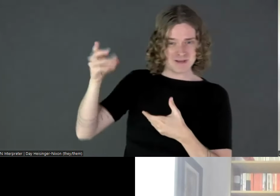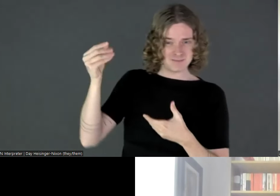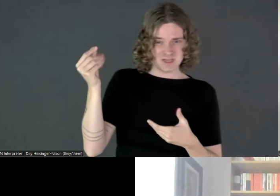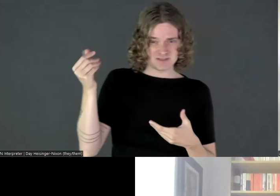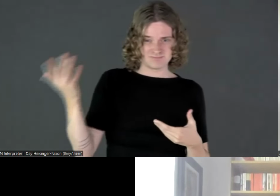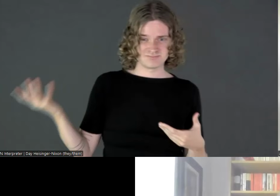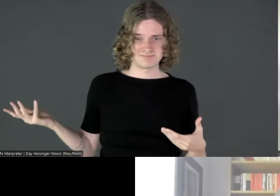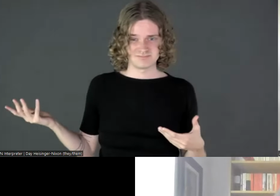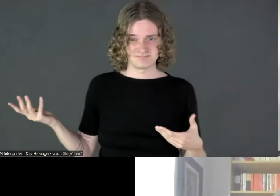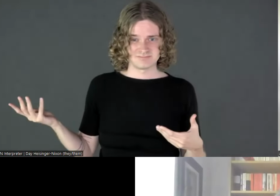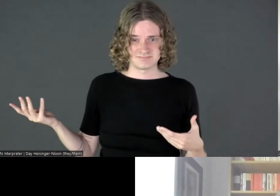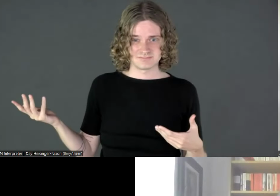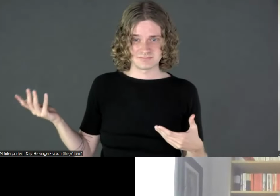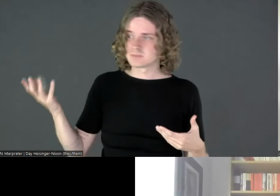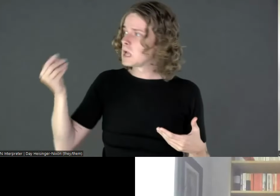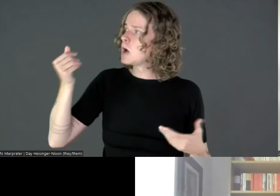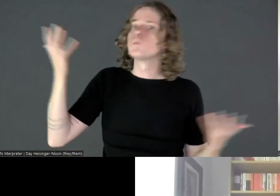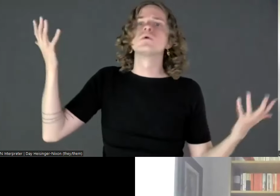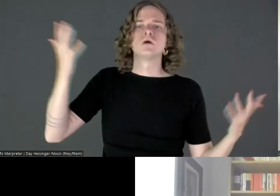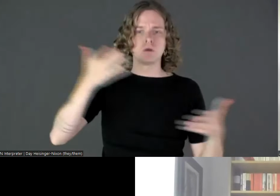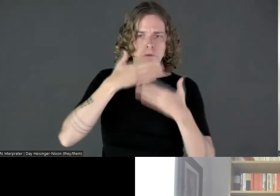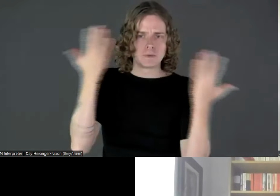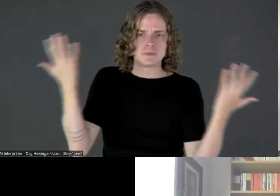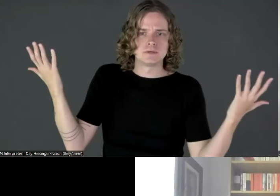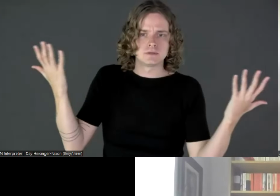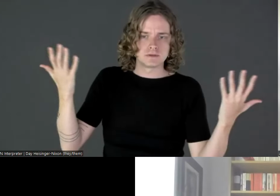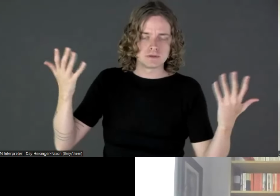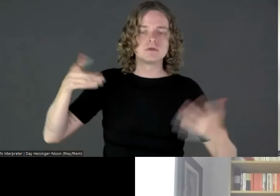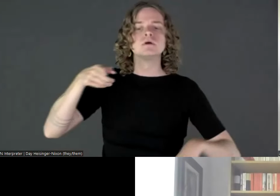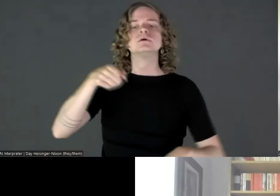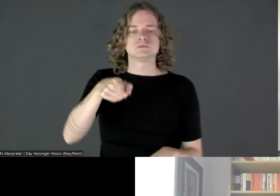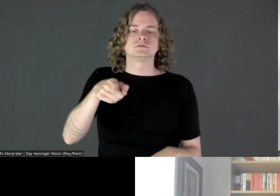could support our teams is a little bit better is in terms of advocacy to the donor community,